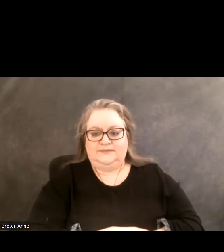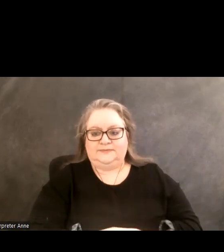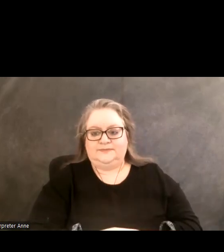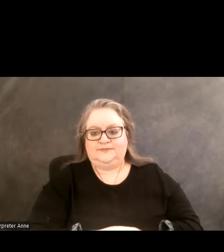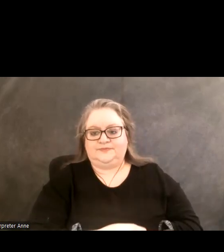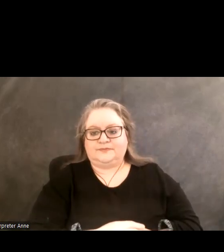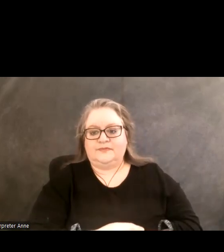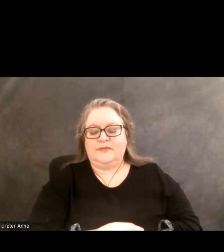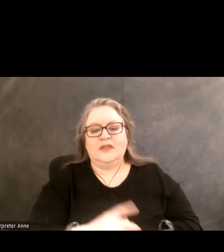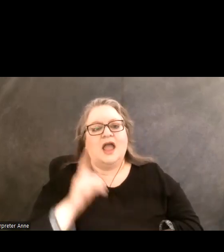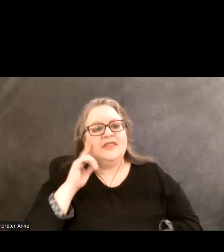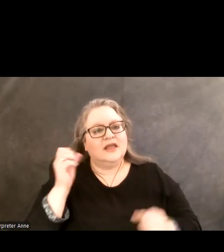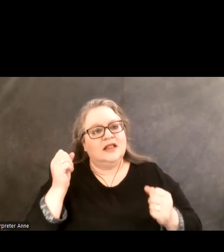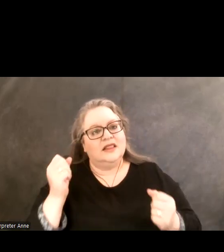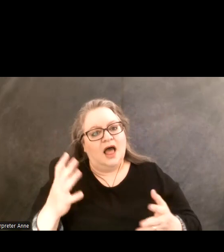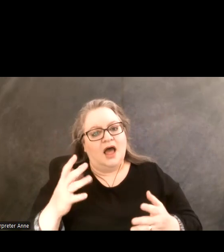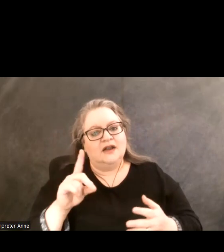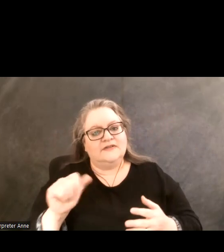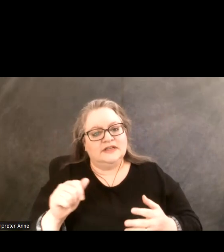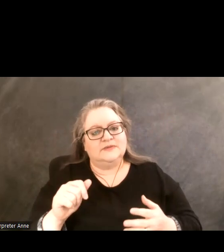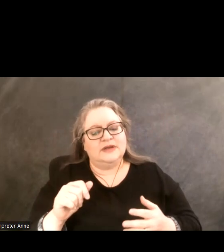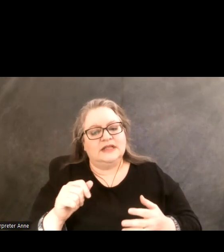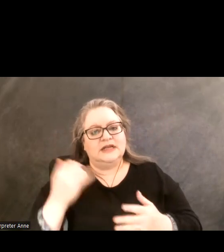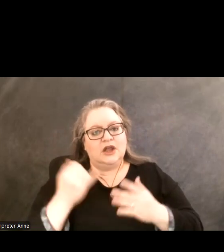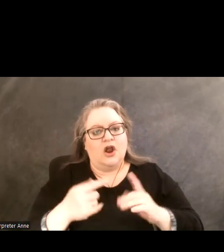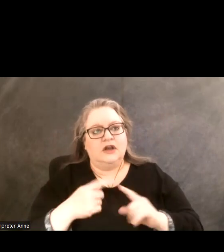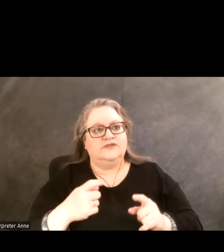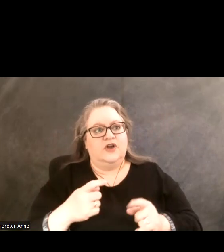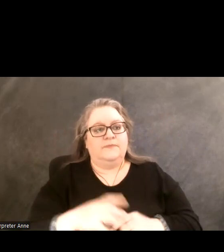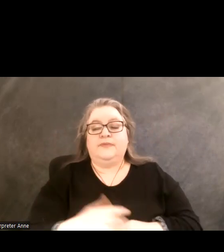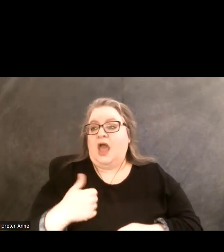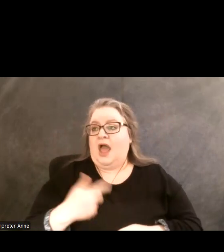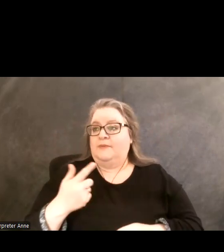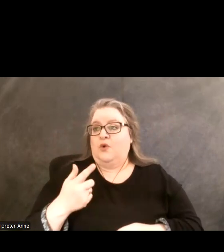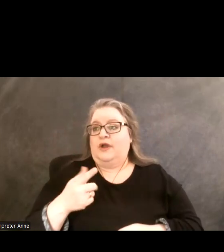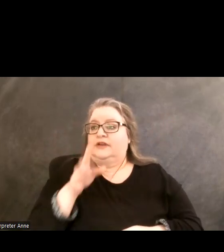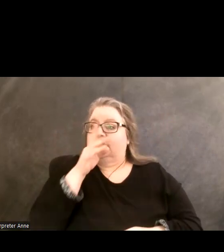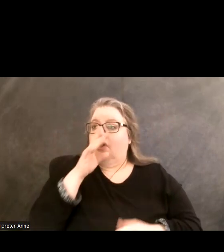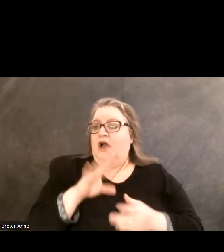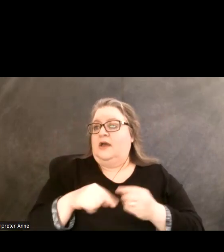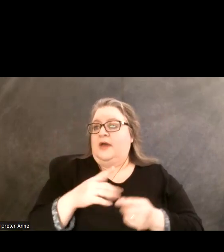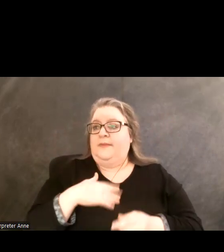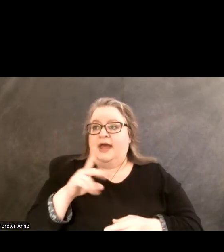lot of disability art comes from this place of: I'm going to talk to you about my disability and try to get you to understand